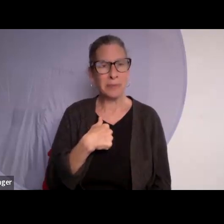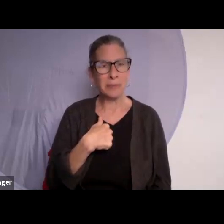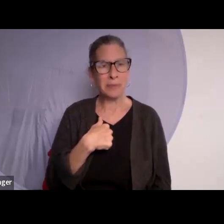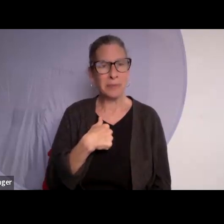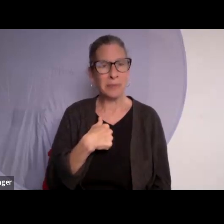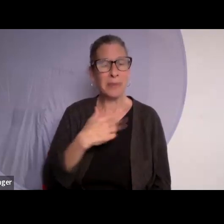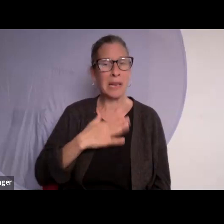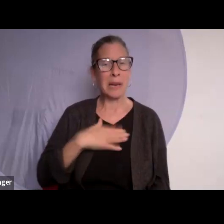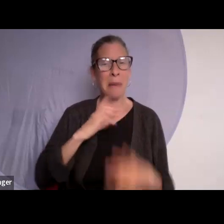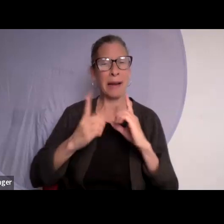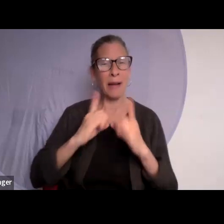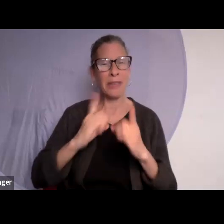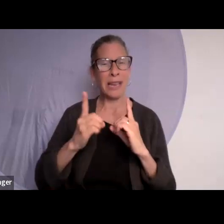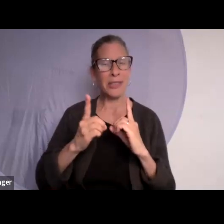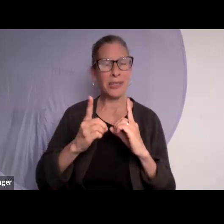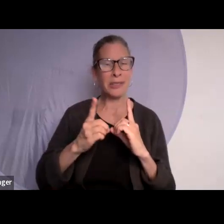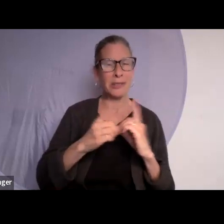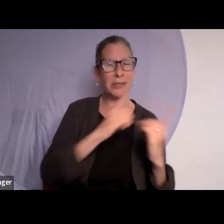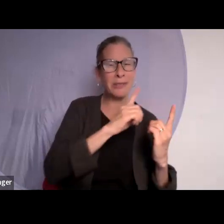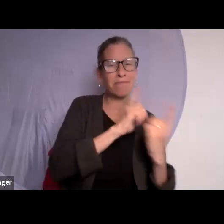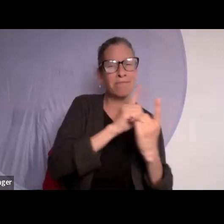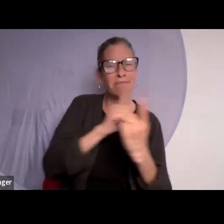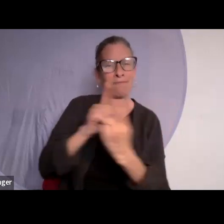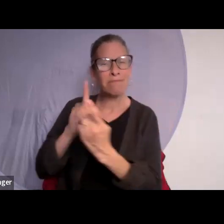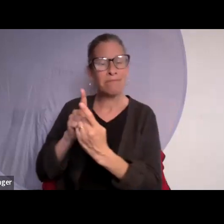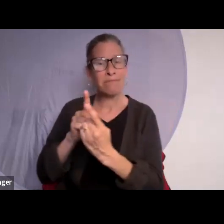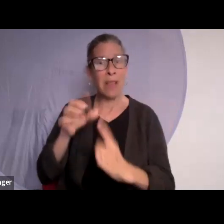conversations with people was, especially faculty really